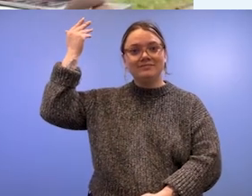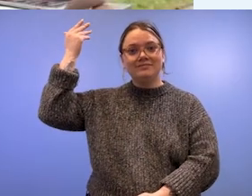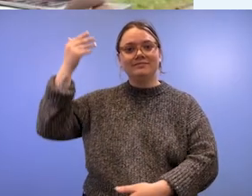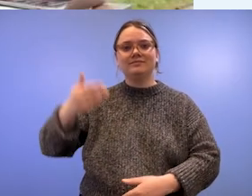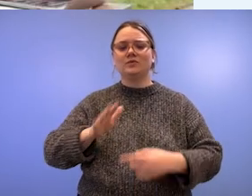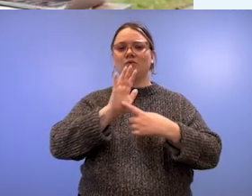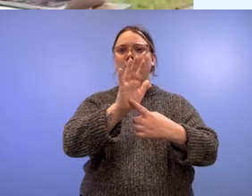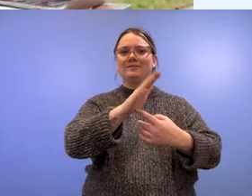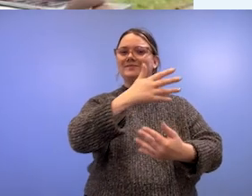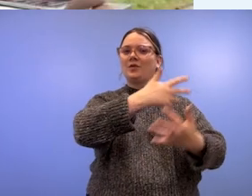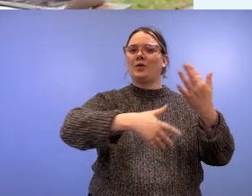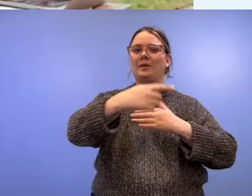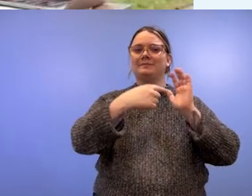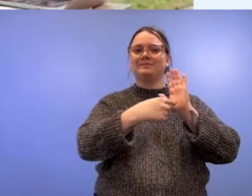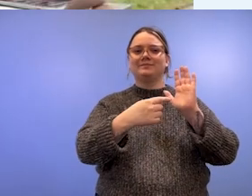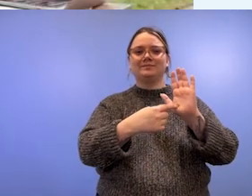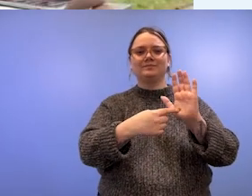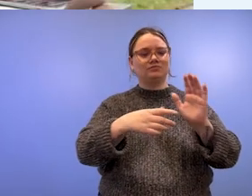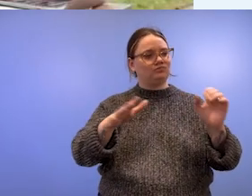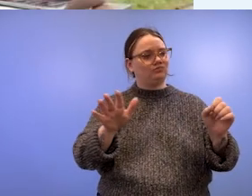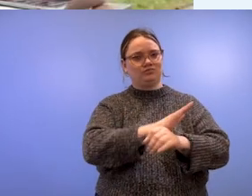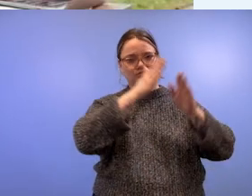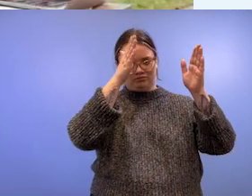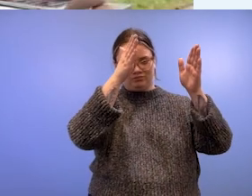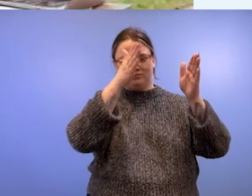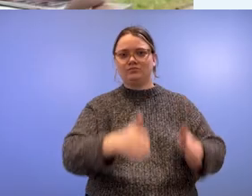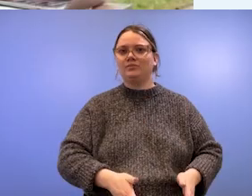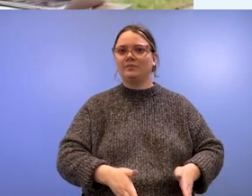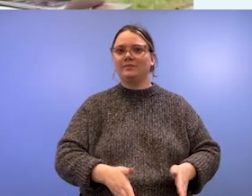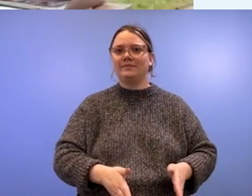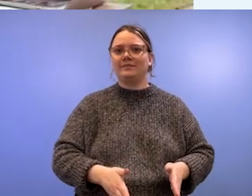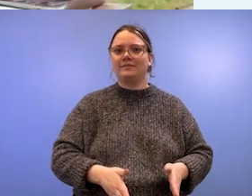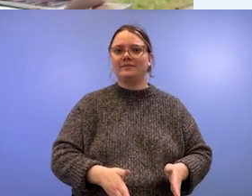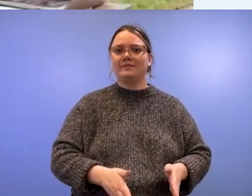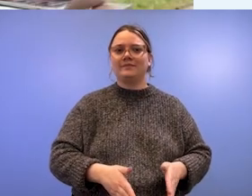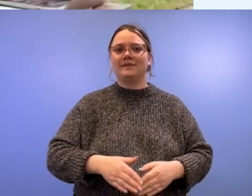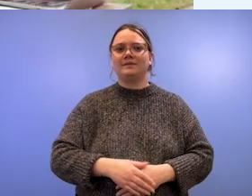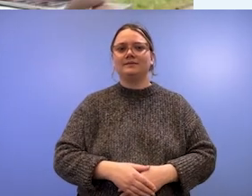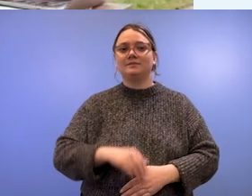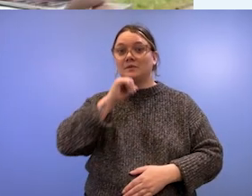to show the understand the social model to display the social model that we see the full person and